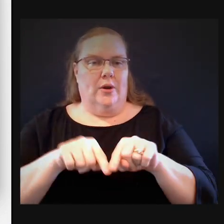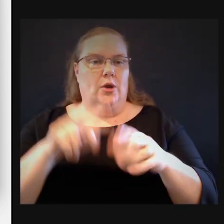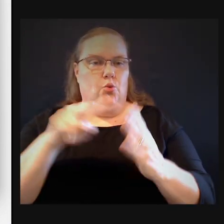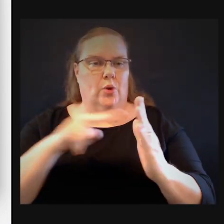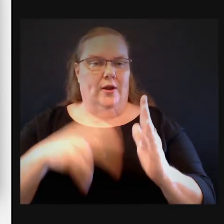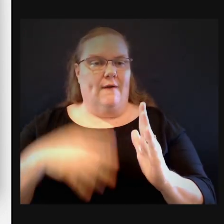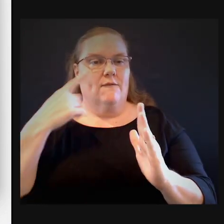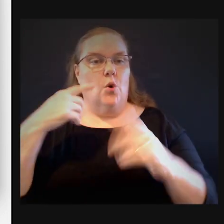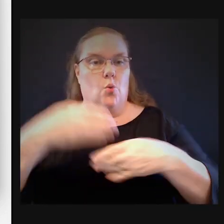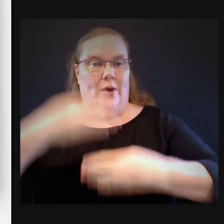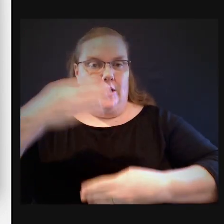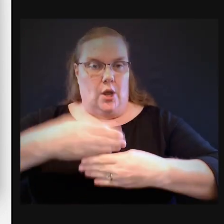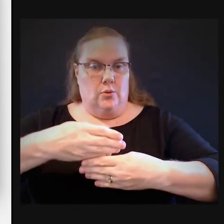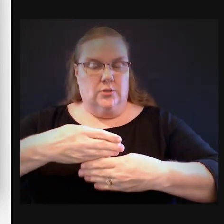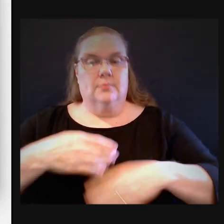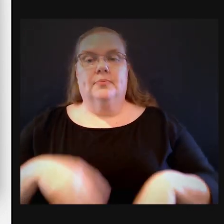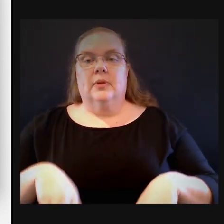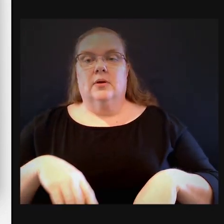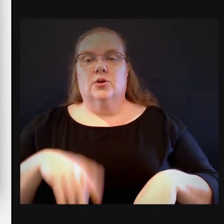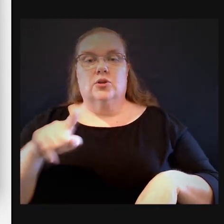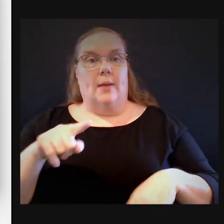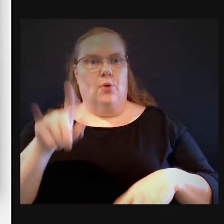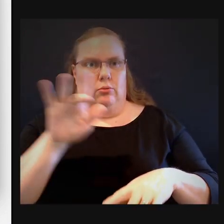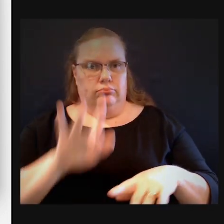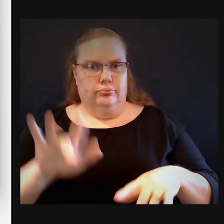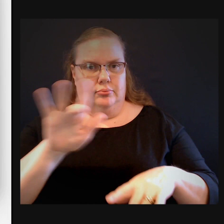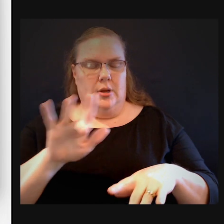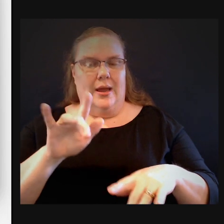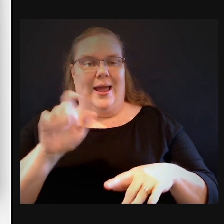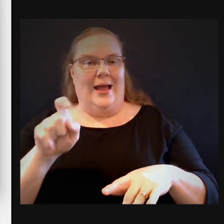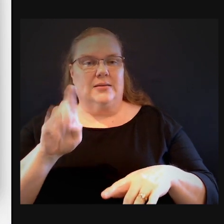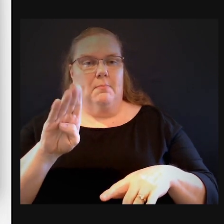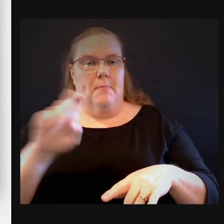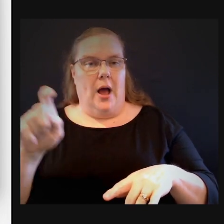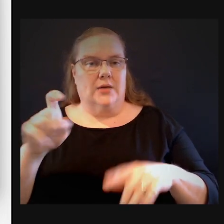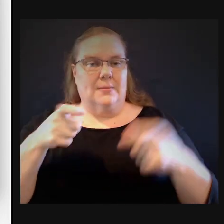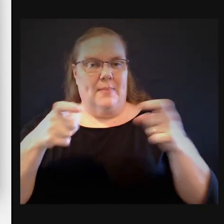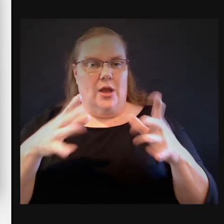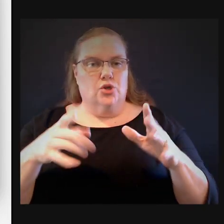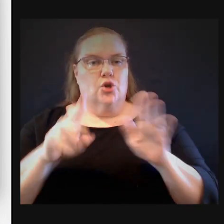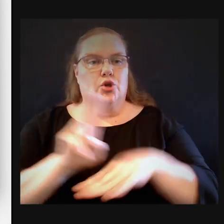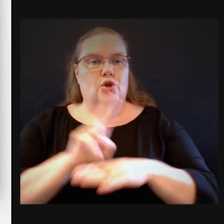When I turn it on, I am going to navigate around Xbox Manager using keyboard navigation